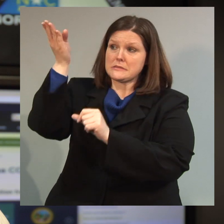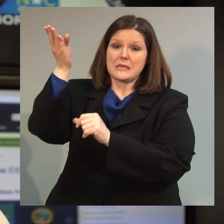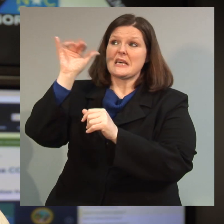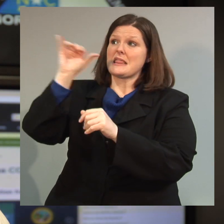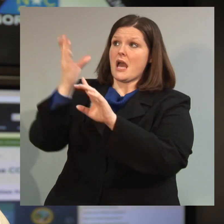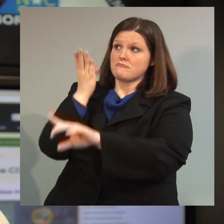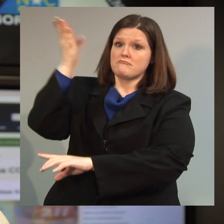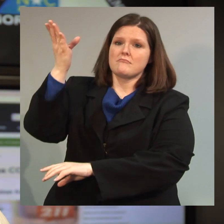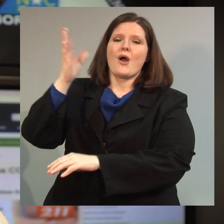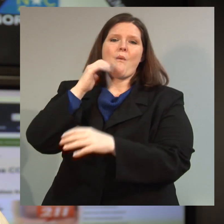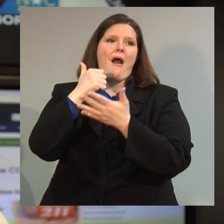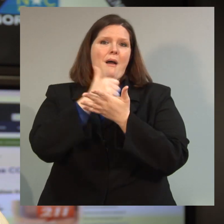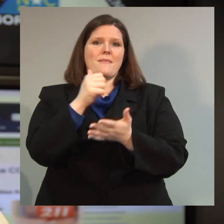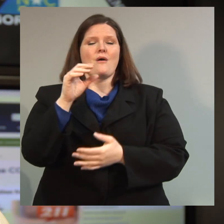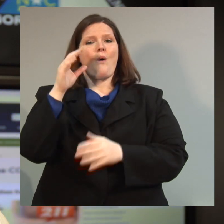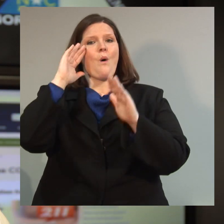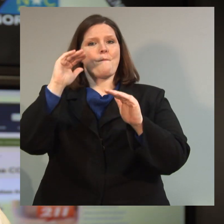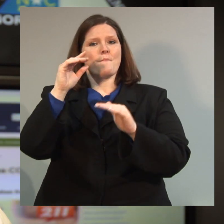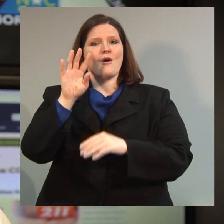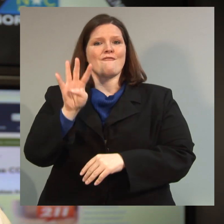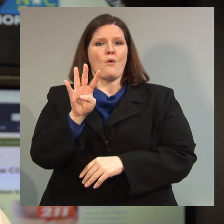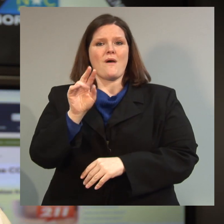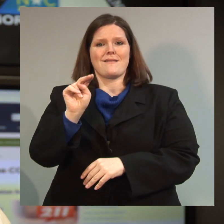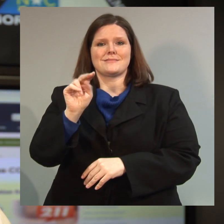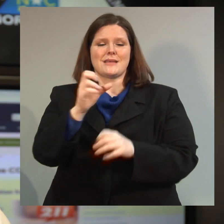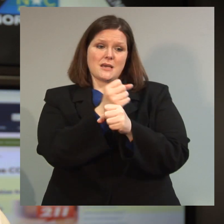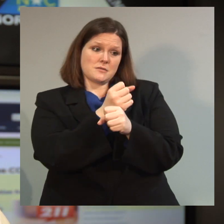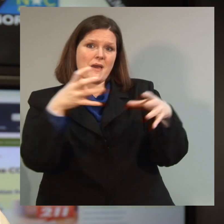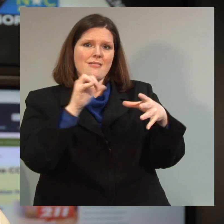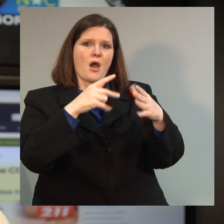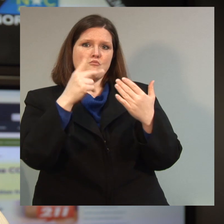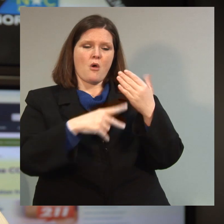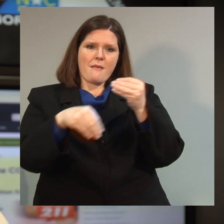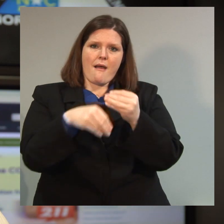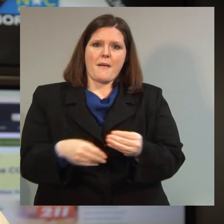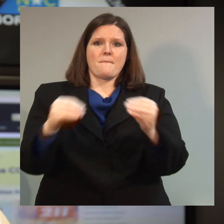These funds will grow our Hope 4 NC program, which will help people in our state normalize